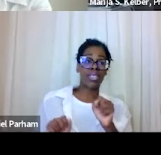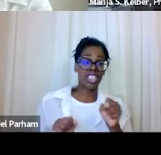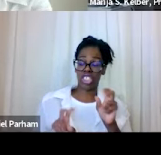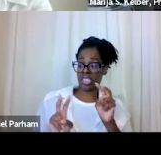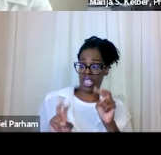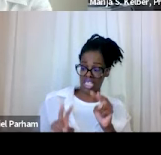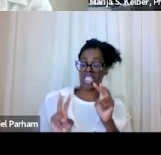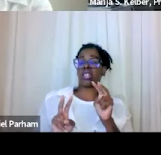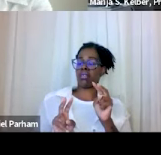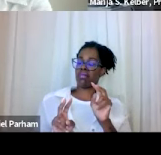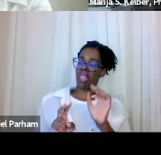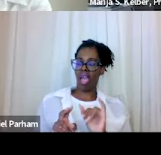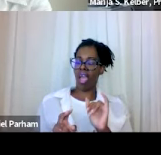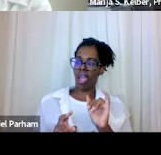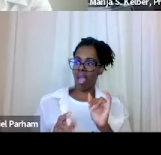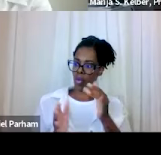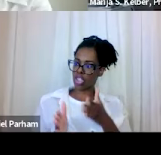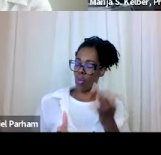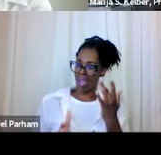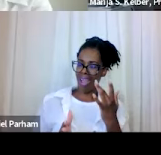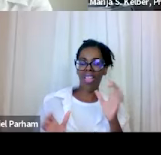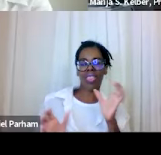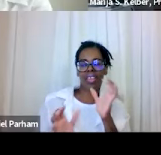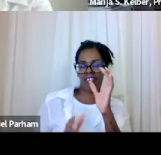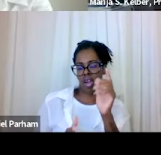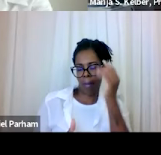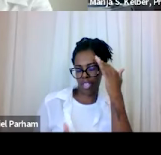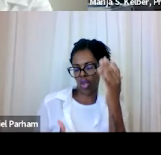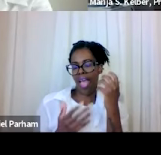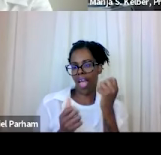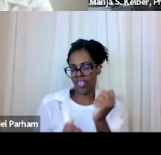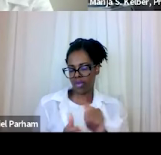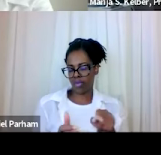because they're seeking mental health support. Shame and embarrassment is another significant aspect